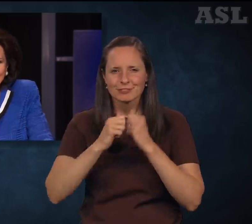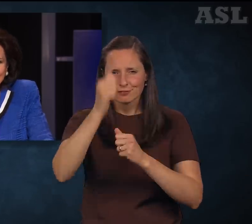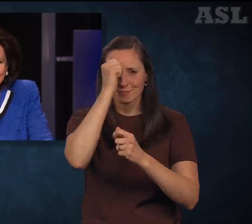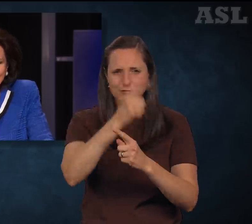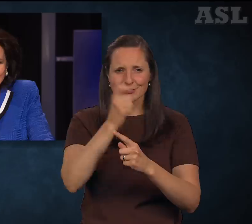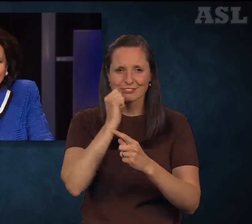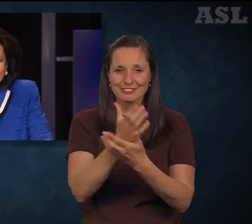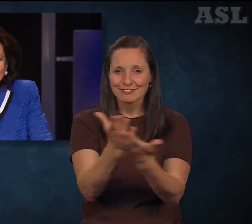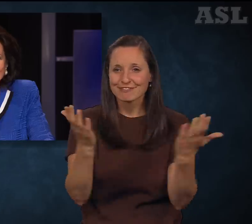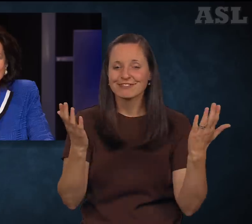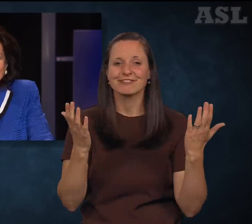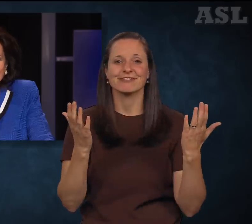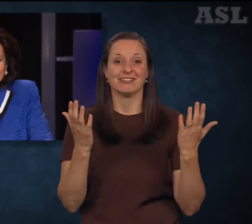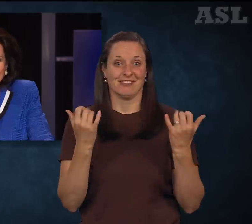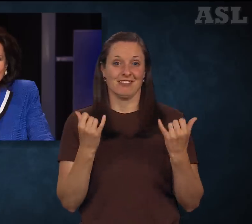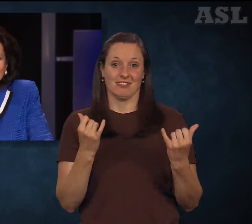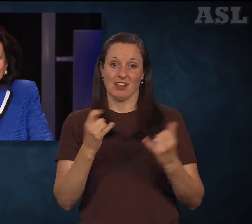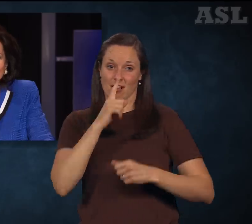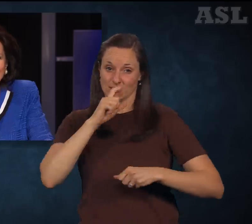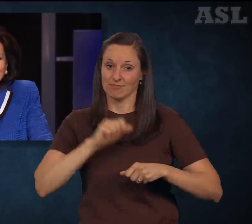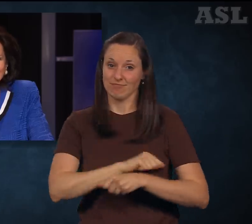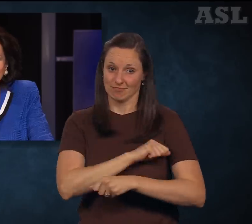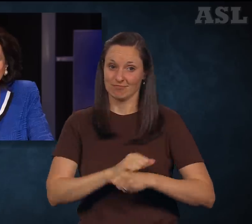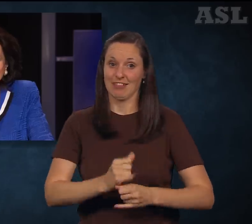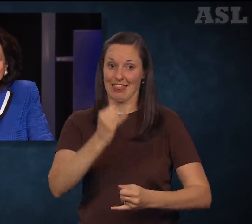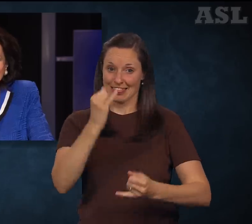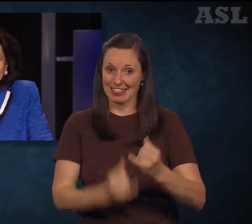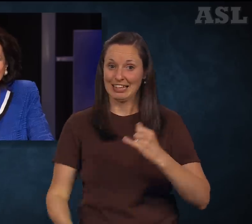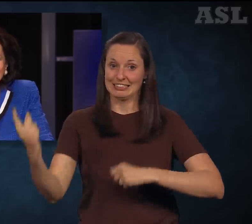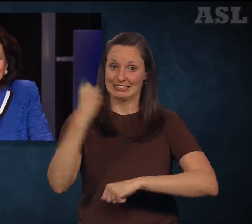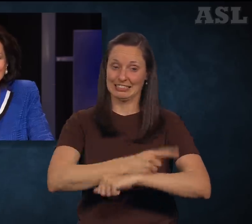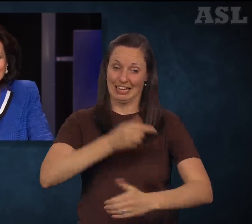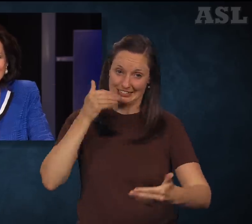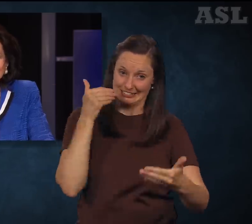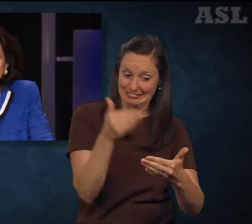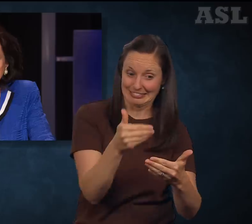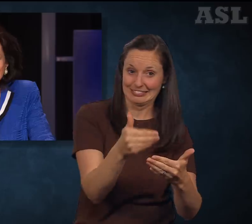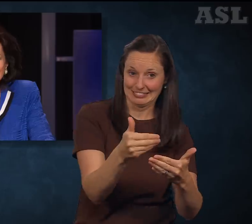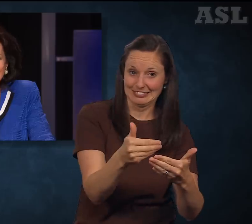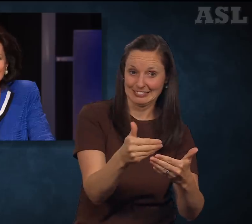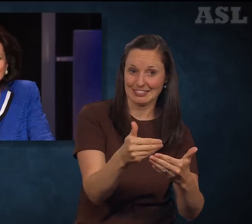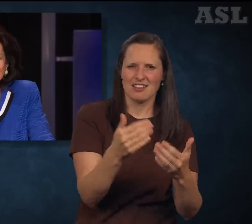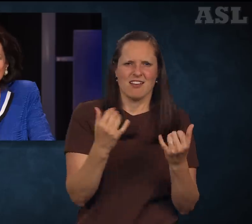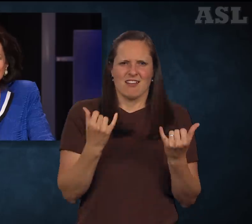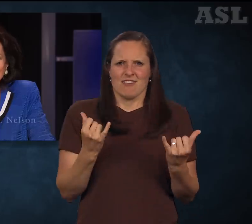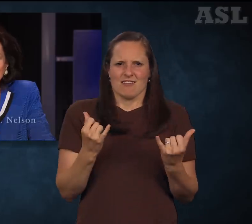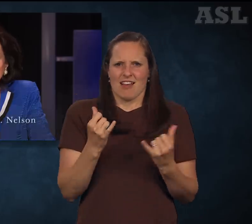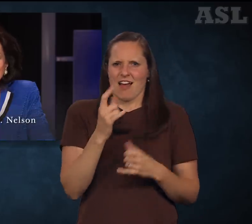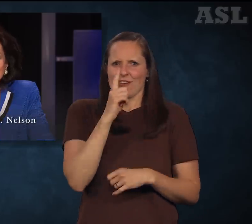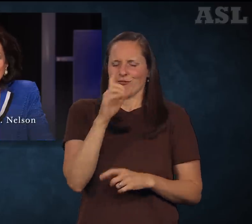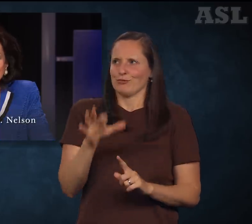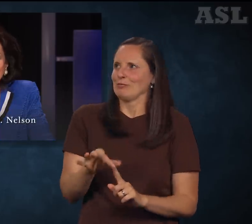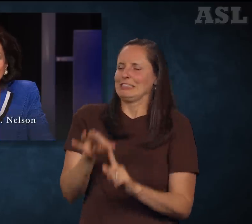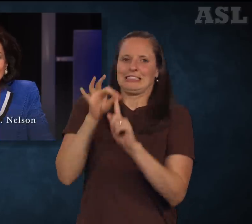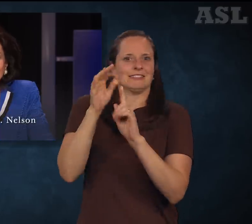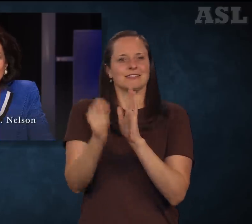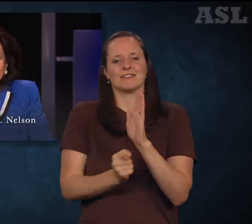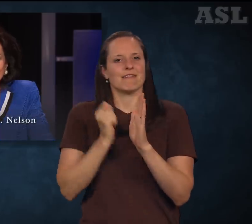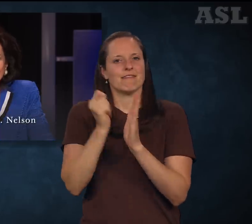MY DEAR BROTHERS AND SISTERS, THESE ARE INDEED THE LATTER DAYS! THERE HAS NEVER BEEN A TIME